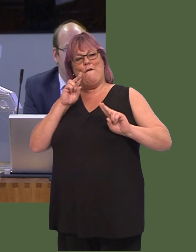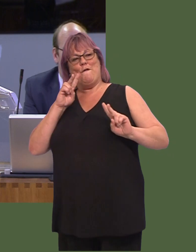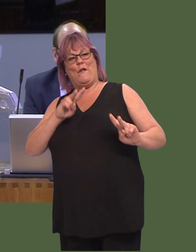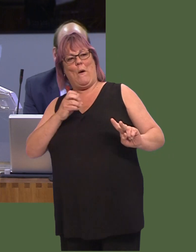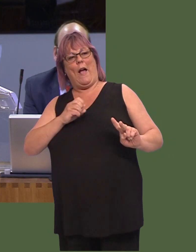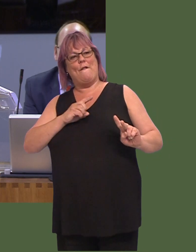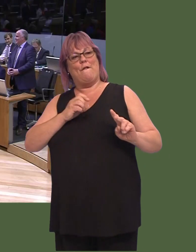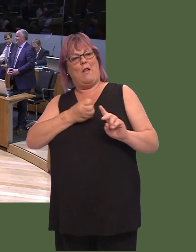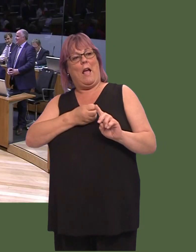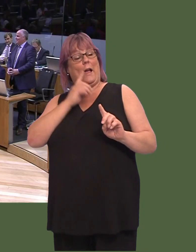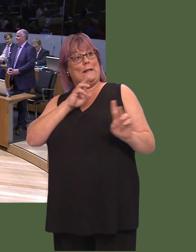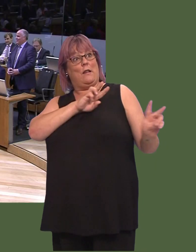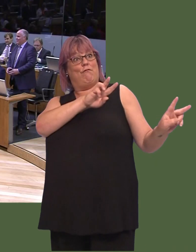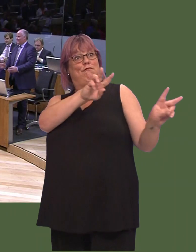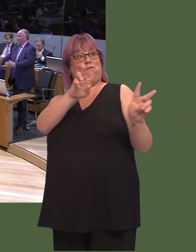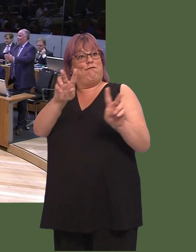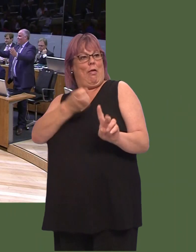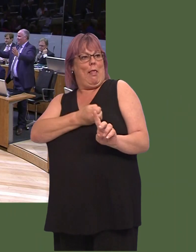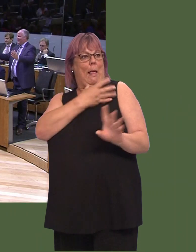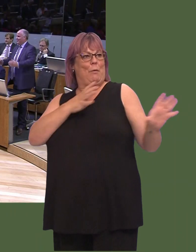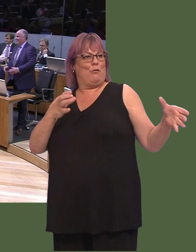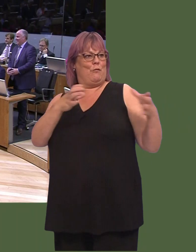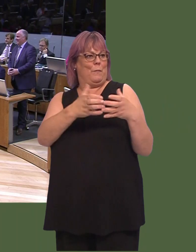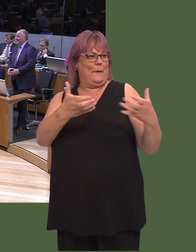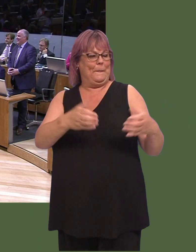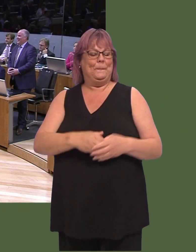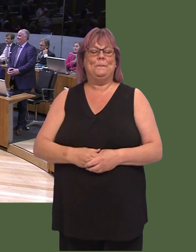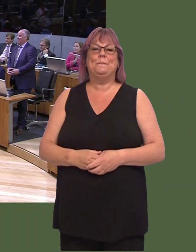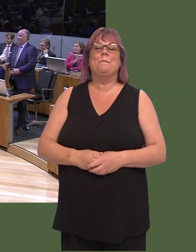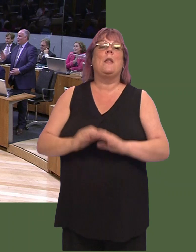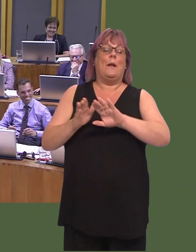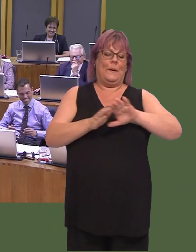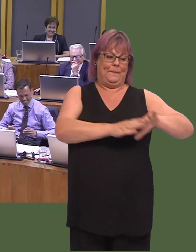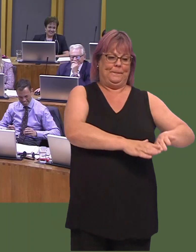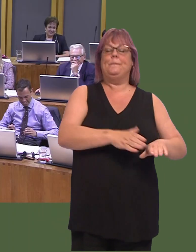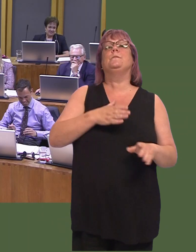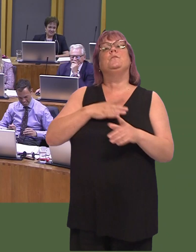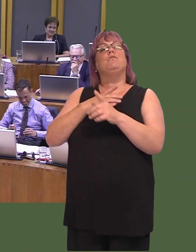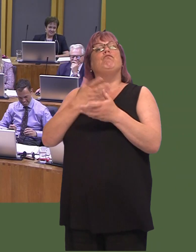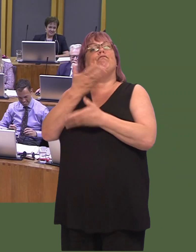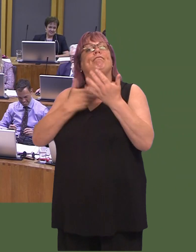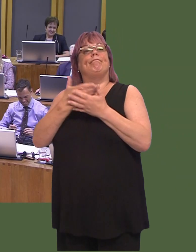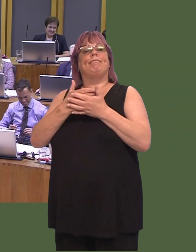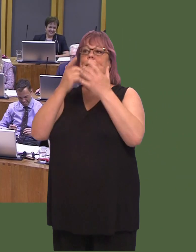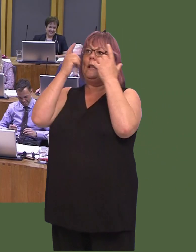sitting here now of the Labour backbenches; I can see the whole backbench now. But I would like to ask you on the legislative programme.